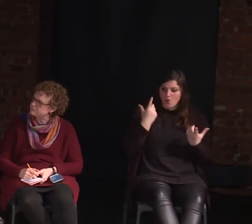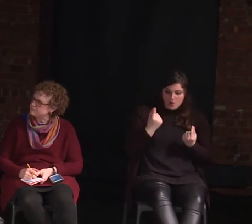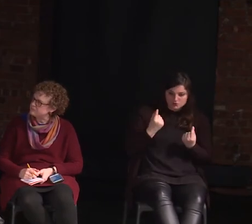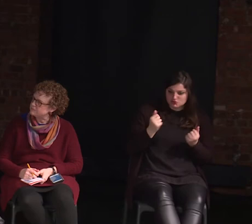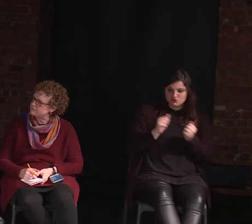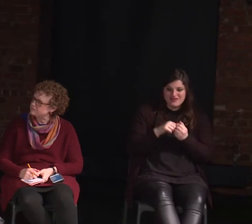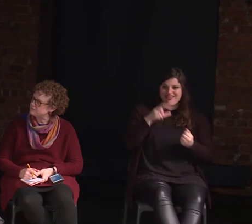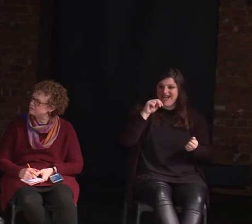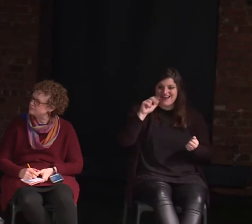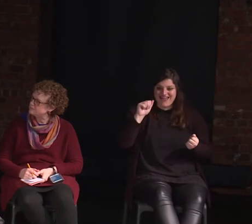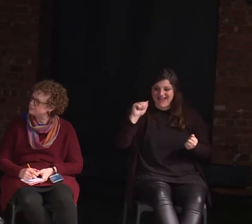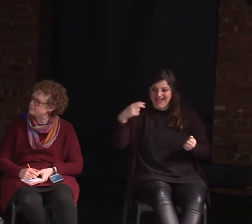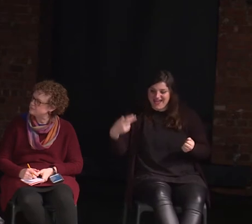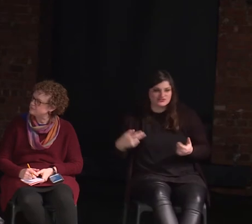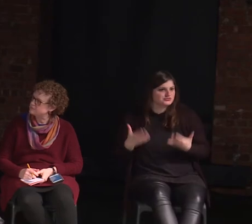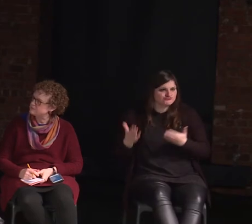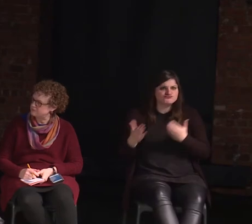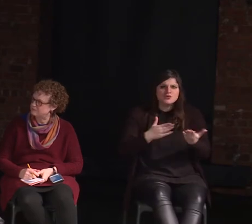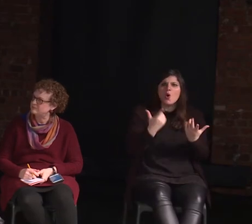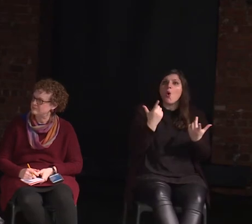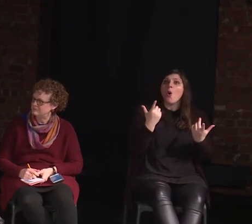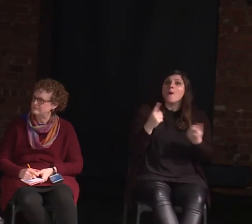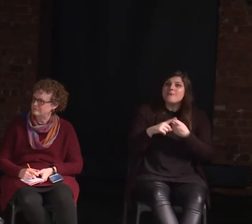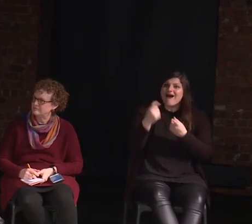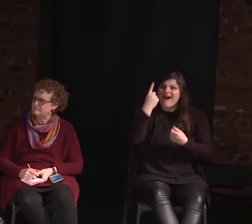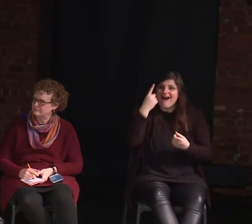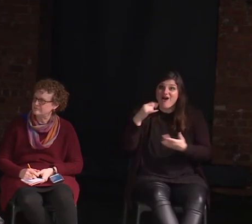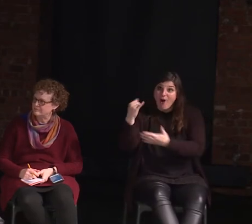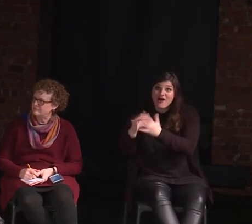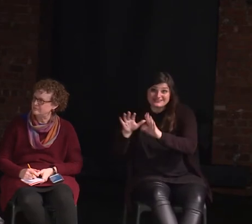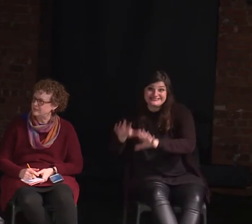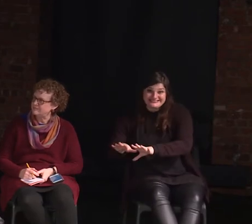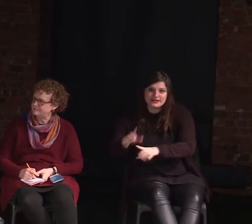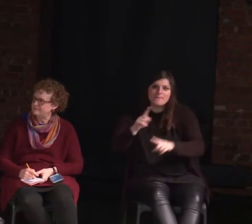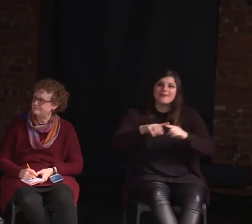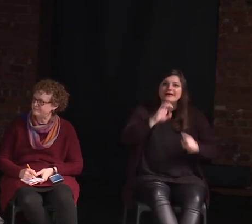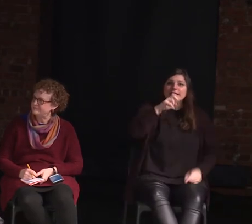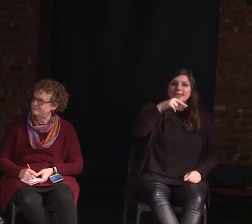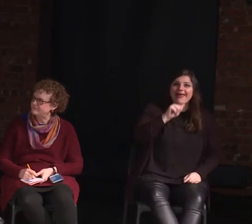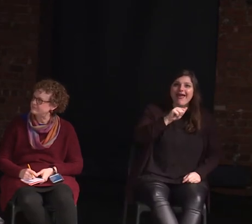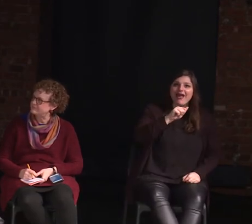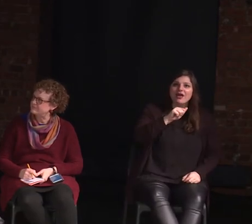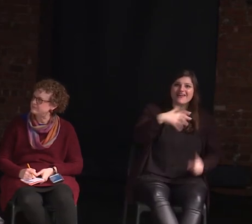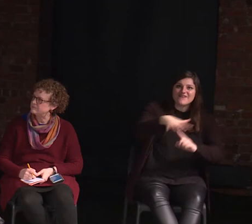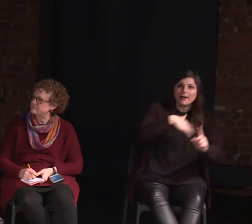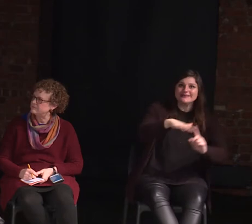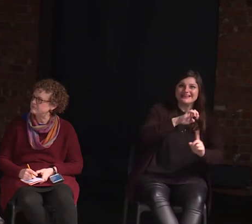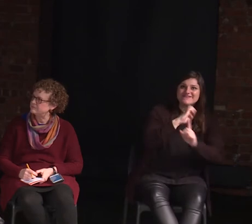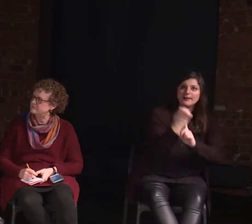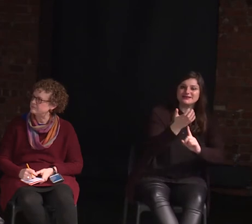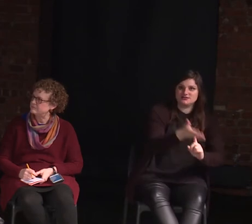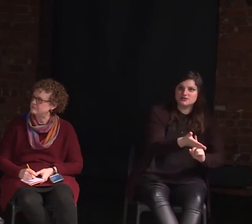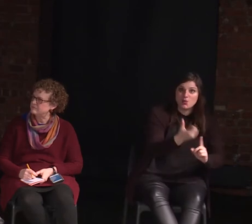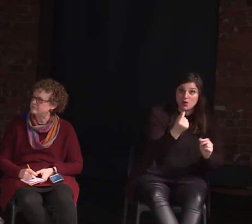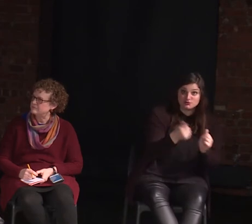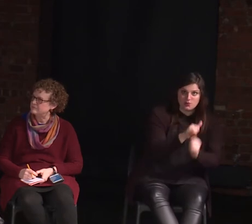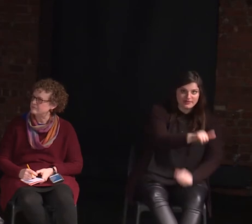What's going to happen to the EPA is very important to everybody in this room as well. Tom: What's going to happen to funding for